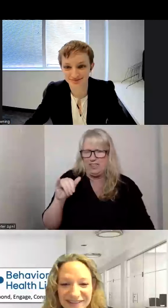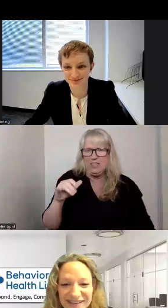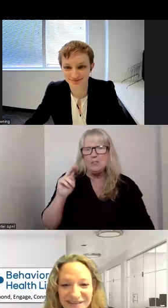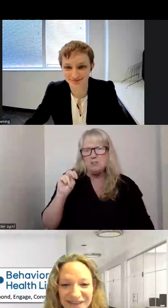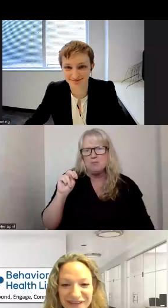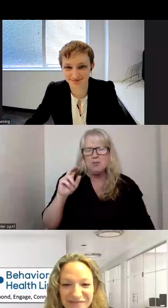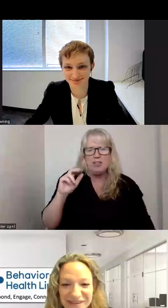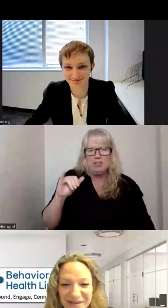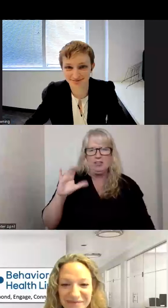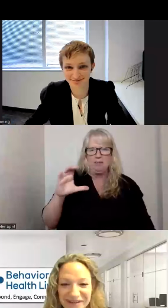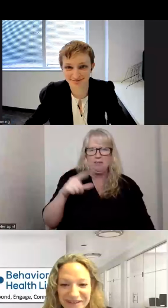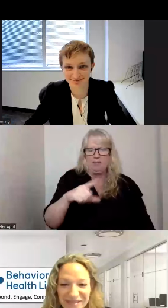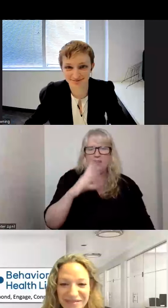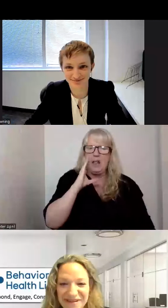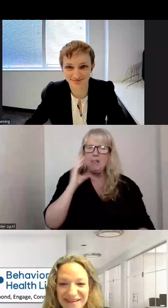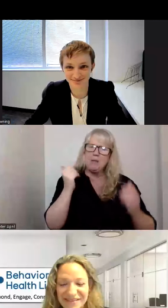LOOKS LIKE THAT IS EVEN WITH THREE.